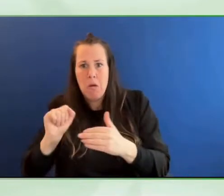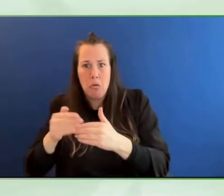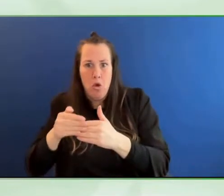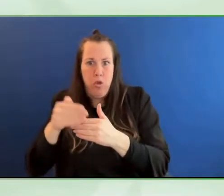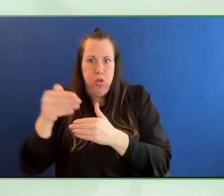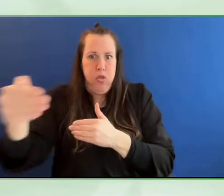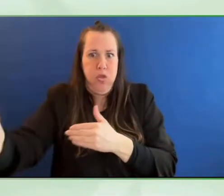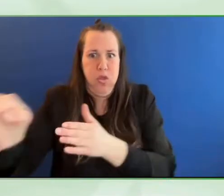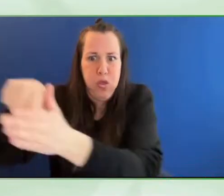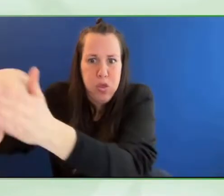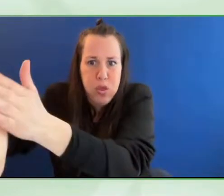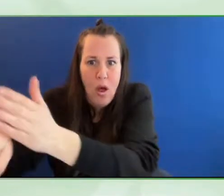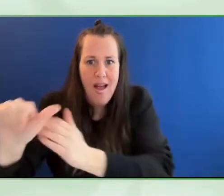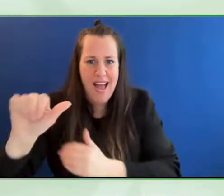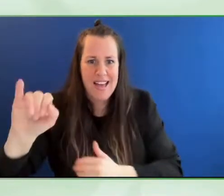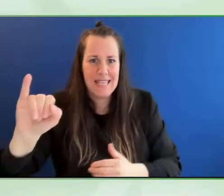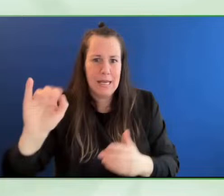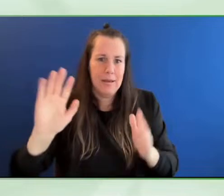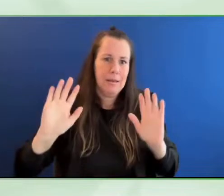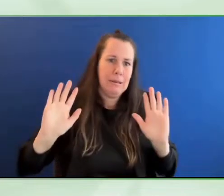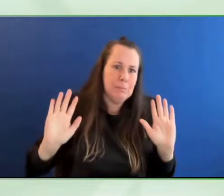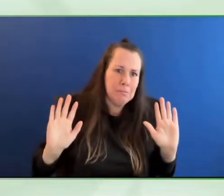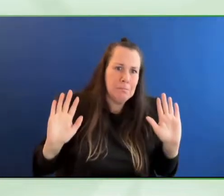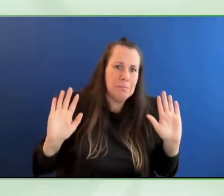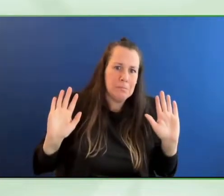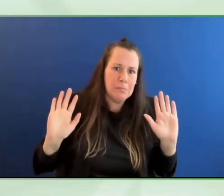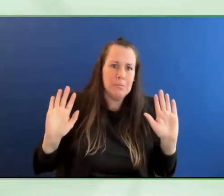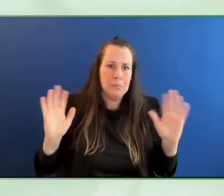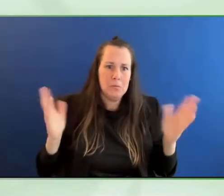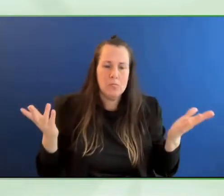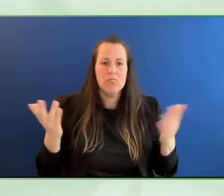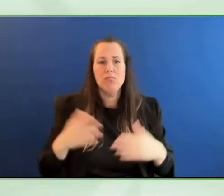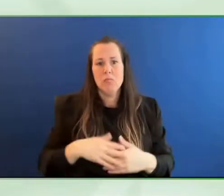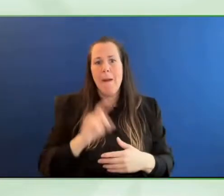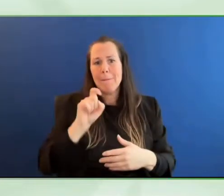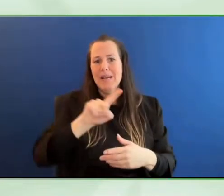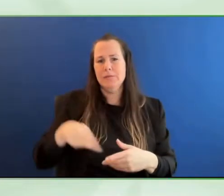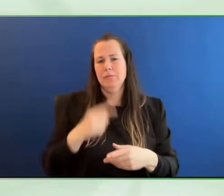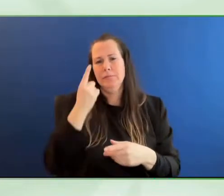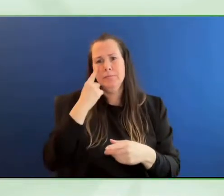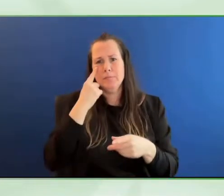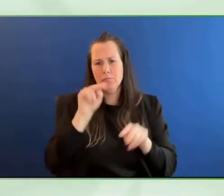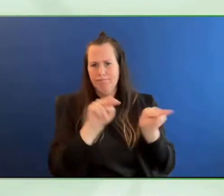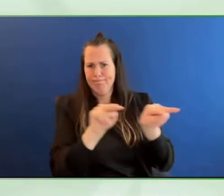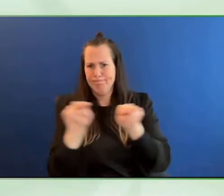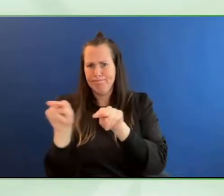Those people who do the lowest common denominator tick box effort, it shows.